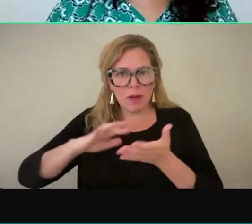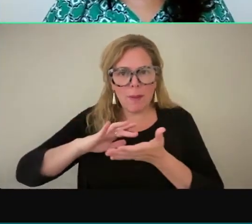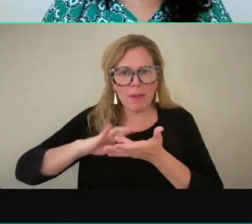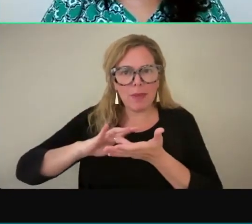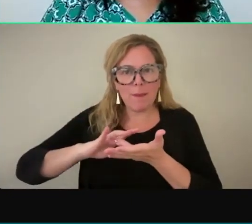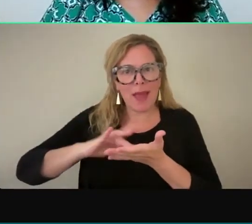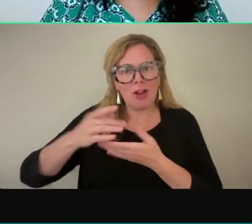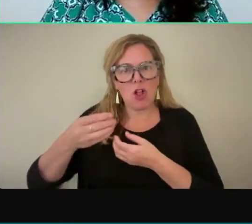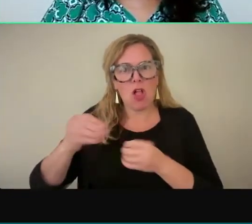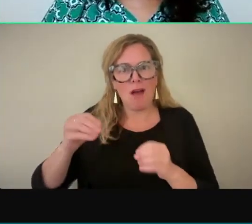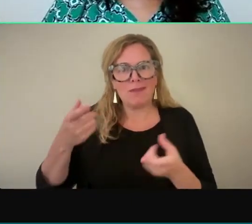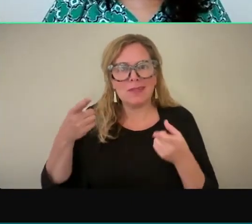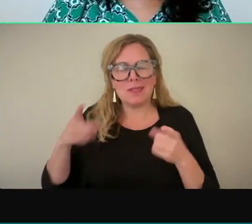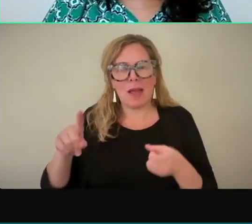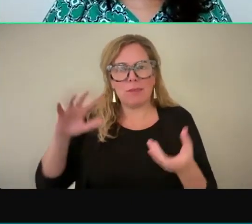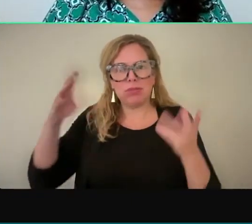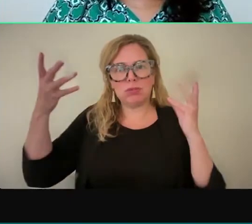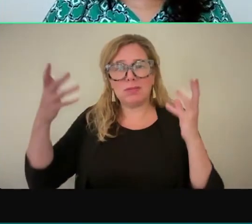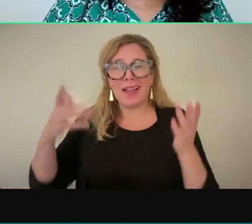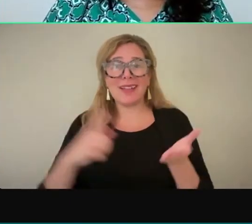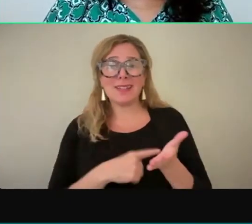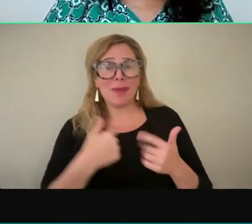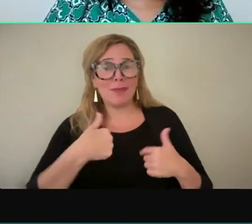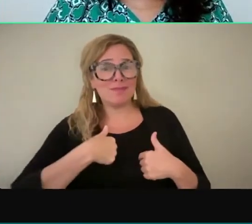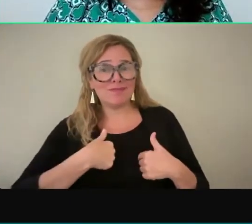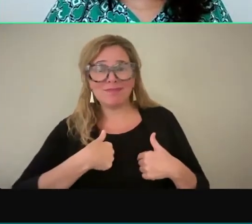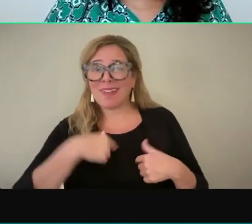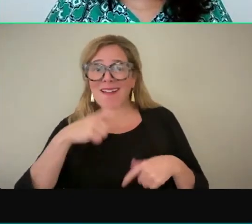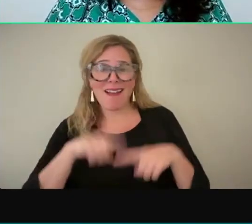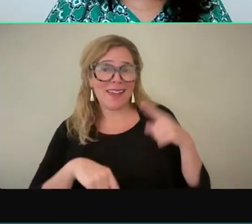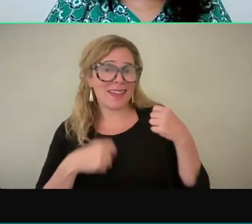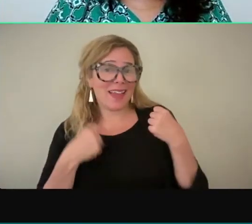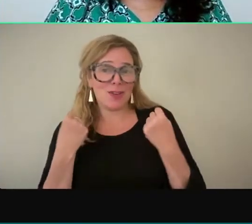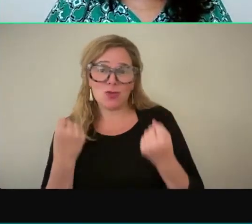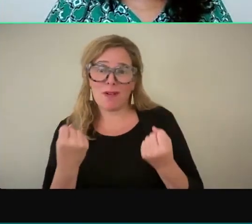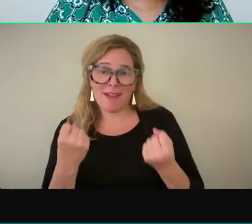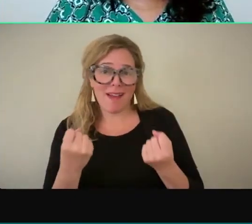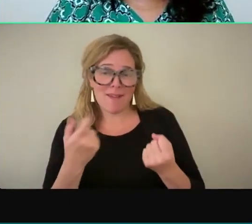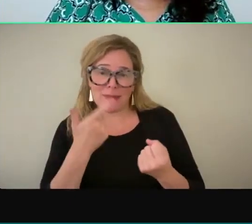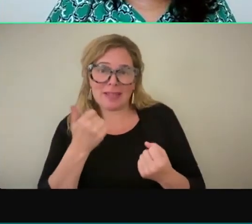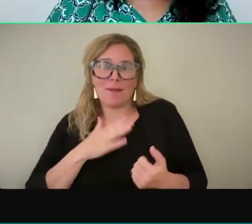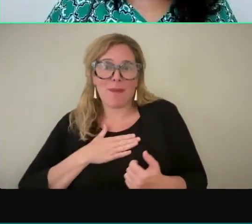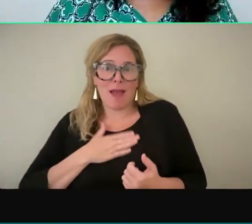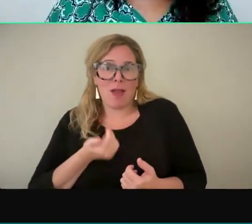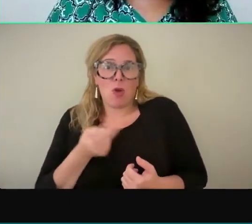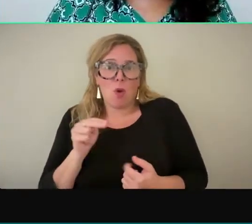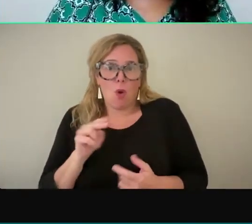can't drive at times because of my medical condition, so this was no longer an issue.